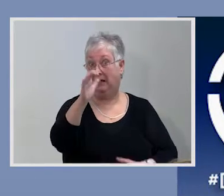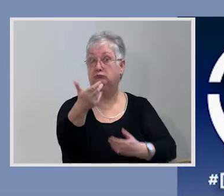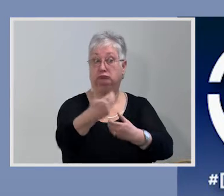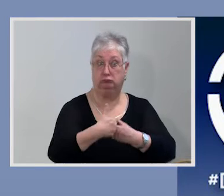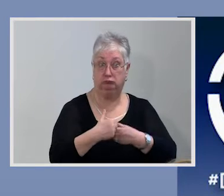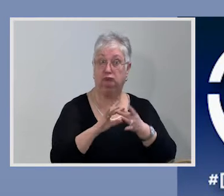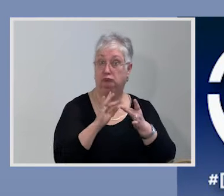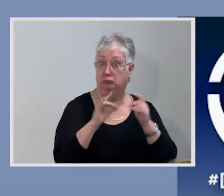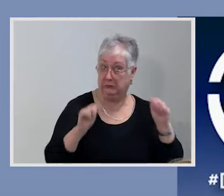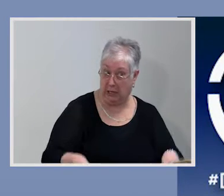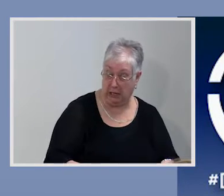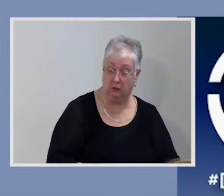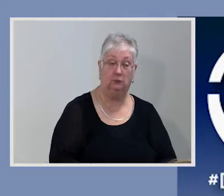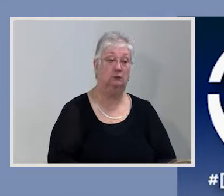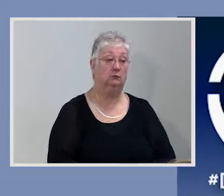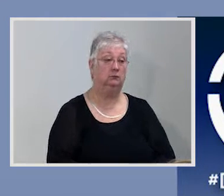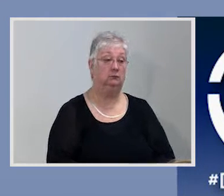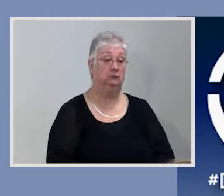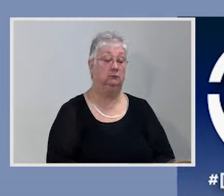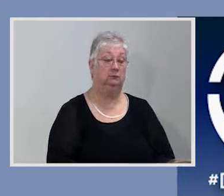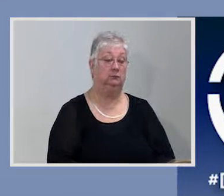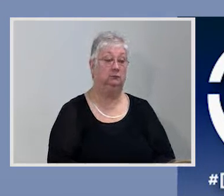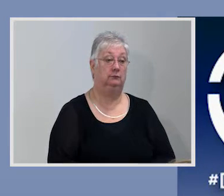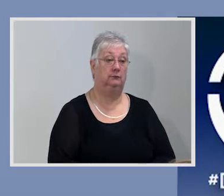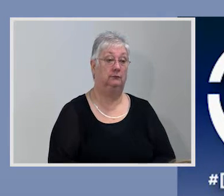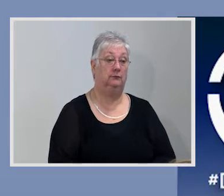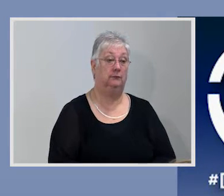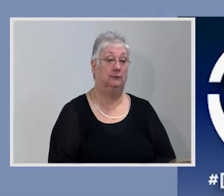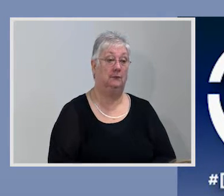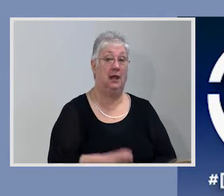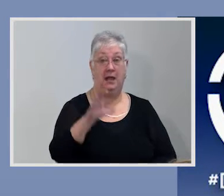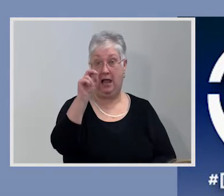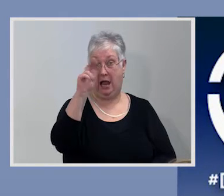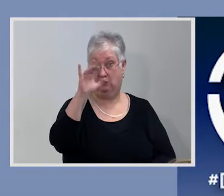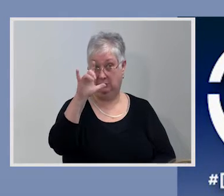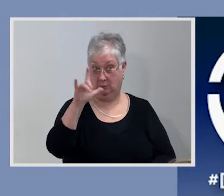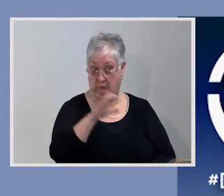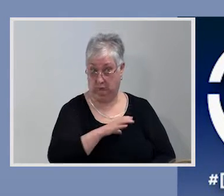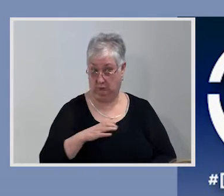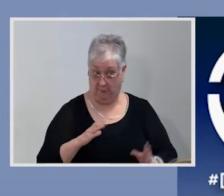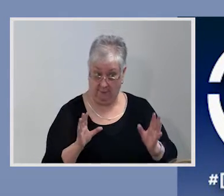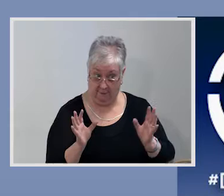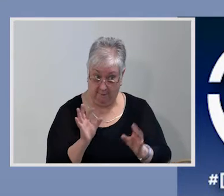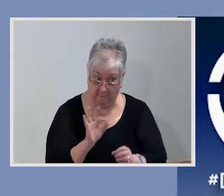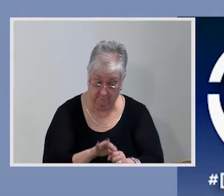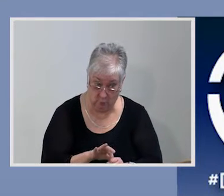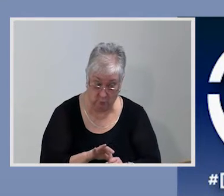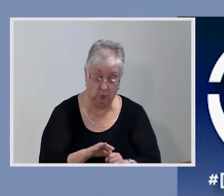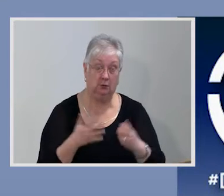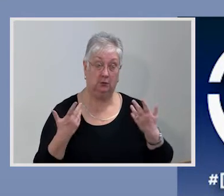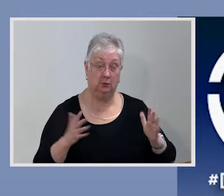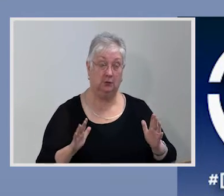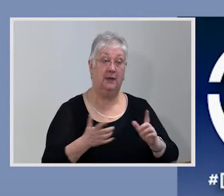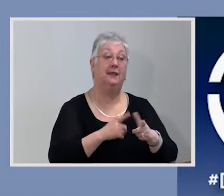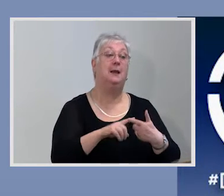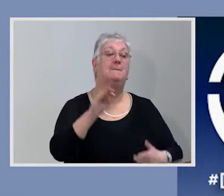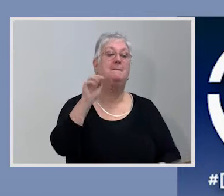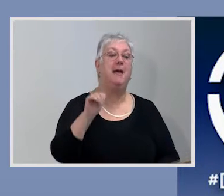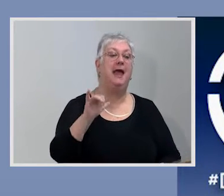AFTER THE COUNCIL VOTES ON THE BUDGET, IT IS ENACTED BY THE MAYOR. ONE PORTION GOES TO CONGRESS FOR